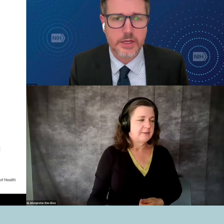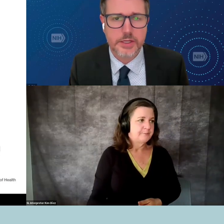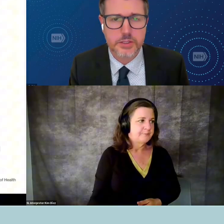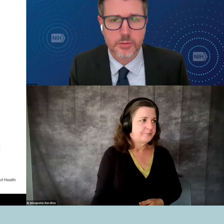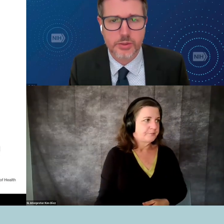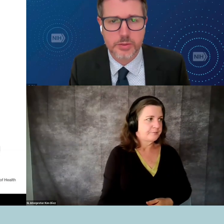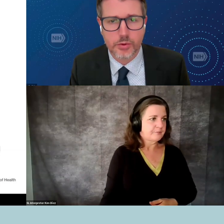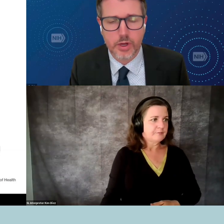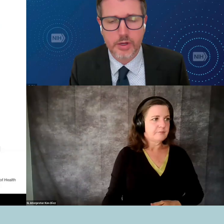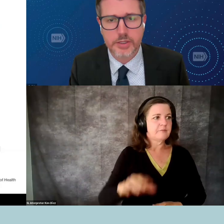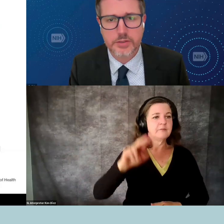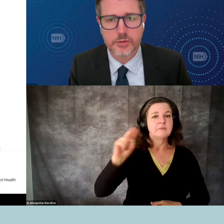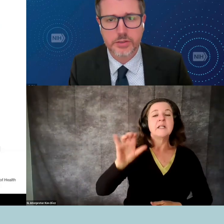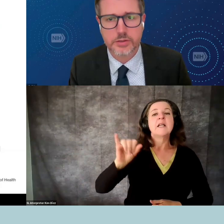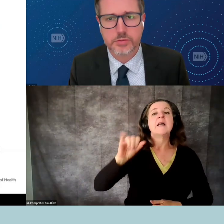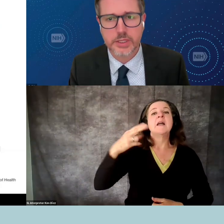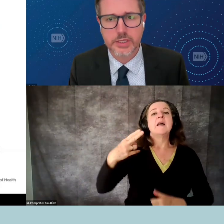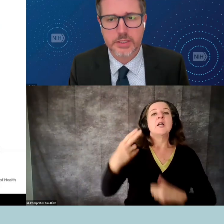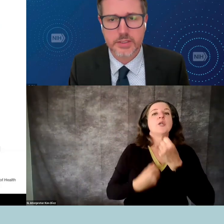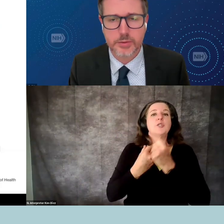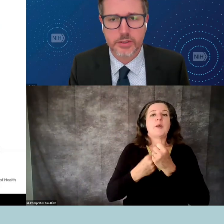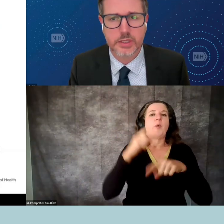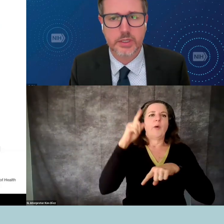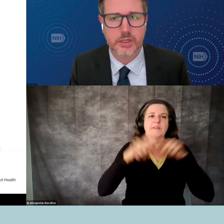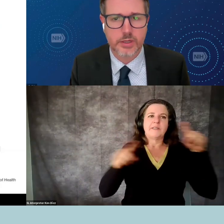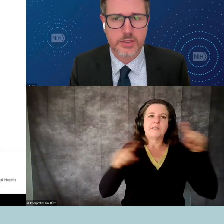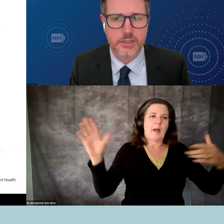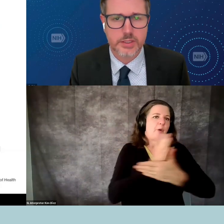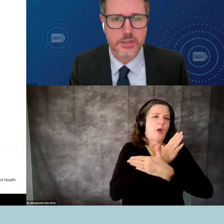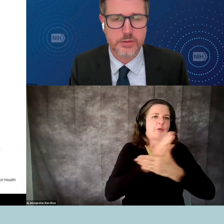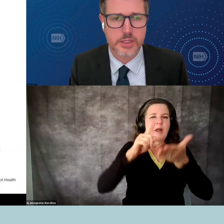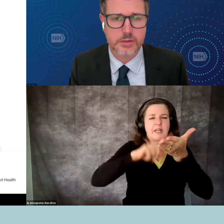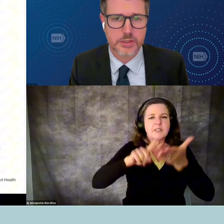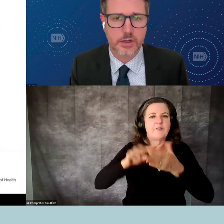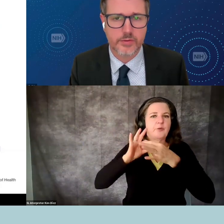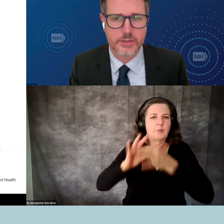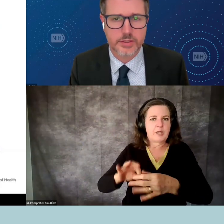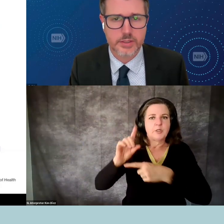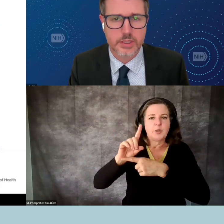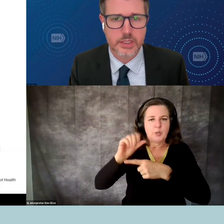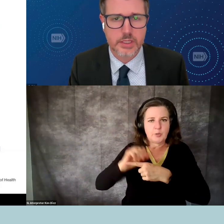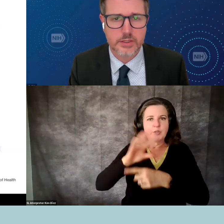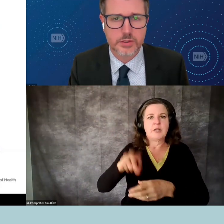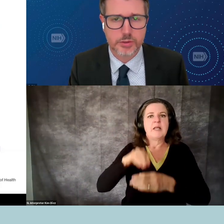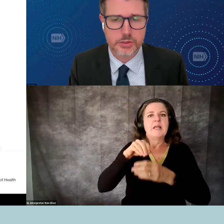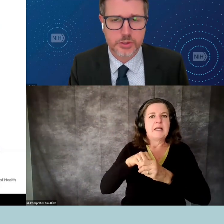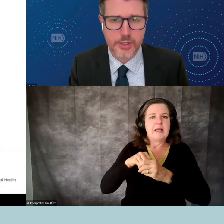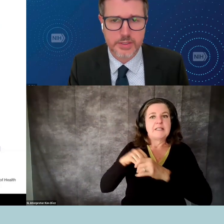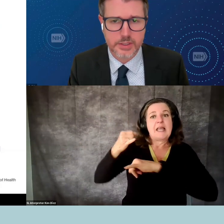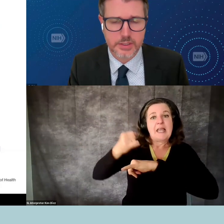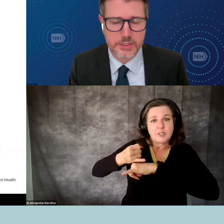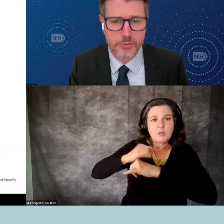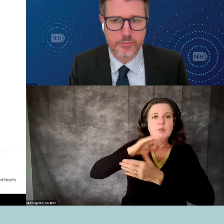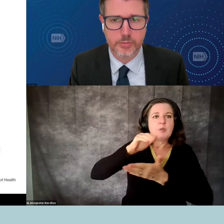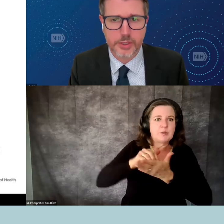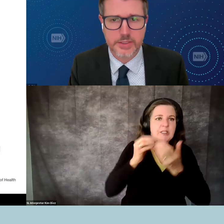NIH supports a broad range of research related to disability across its institute centers and offices. This research spans the continuum from